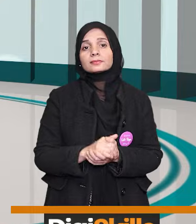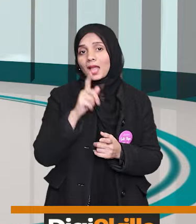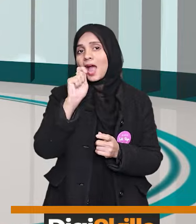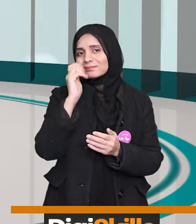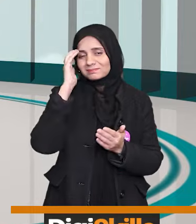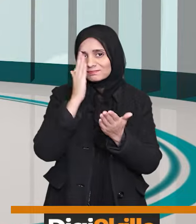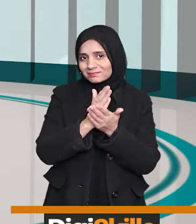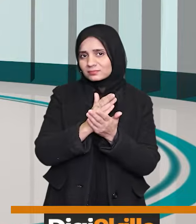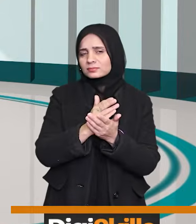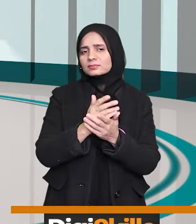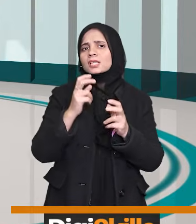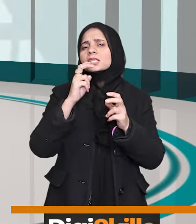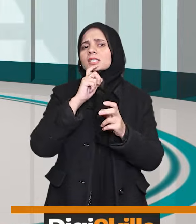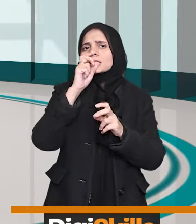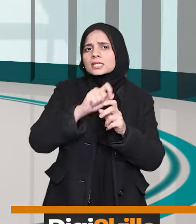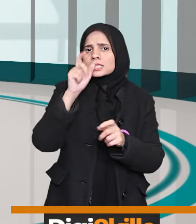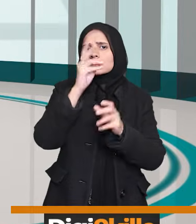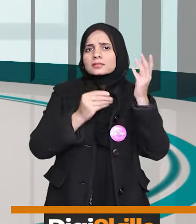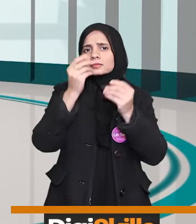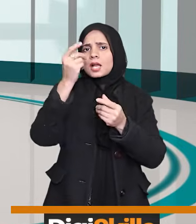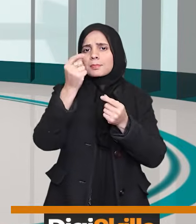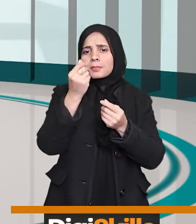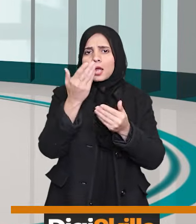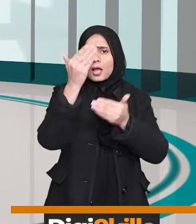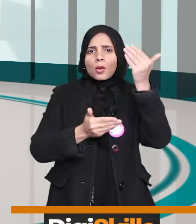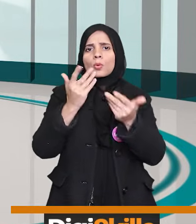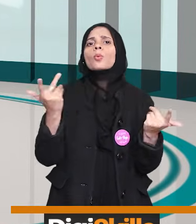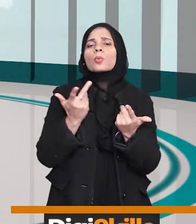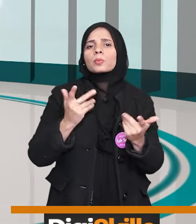you are doing your work then why accountability?